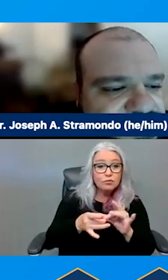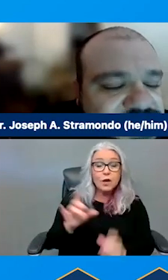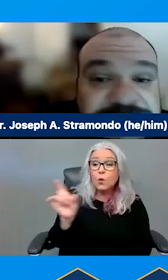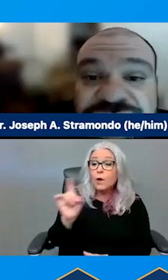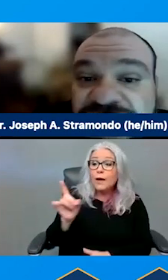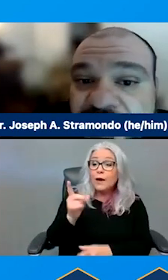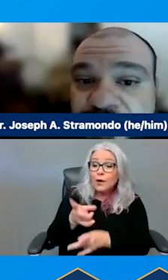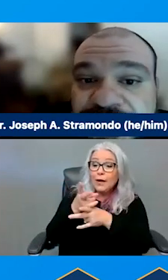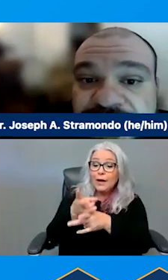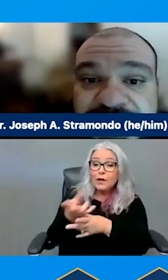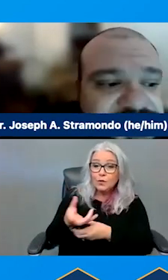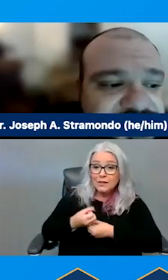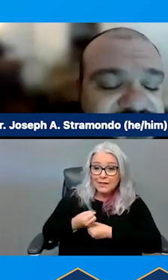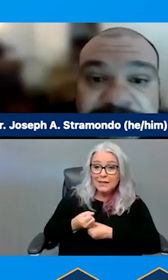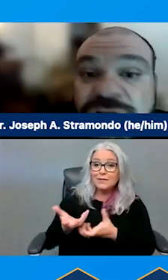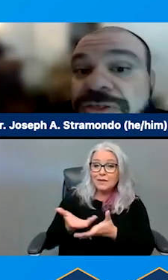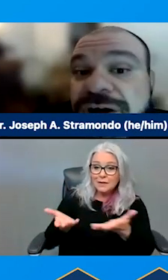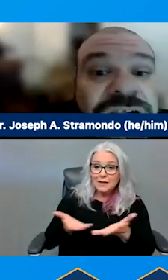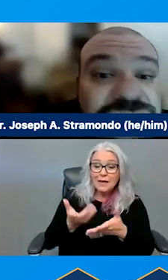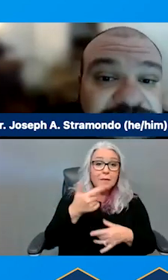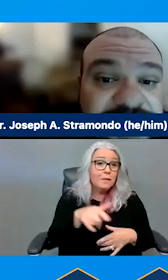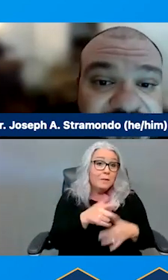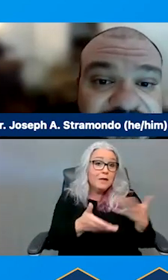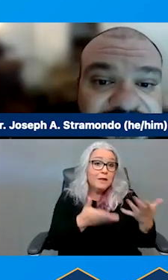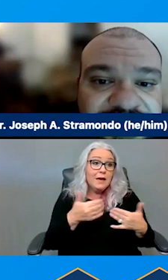care is received and they share